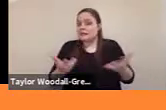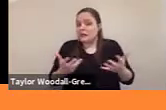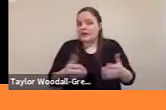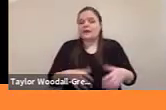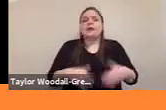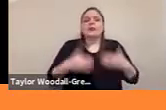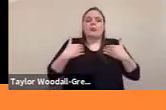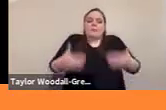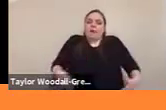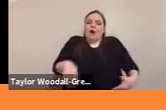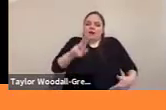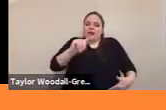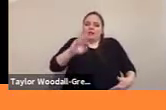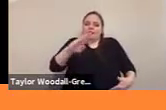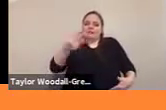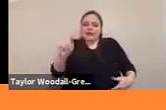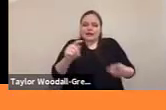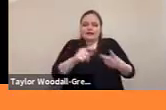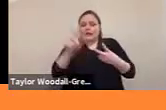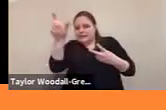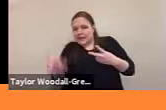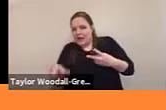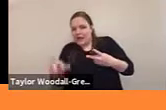text running headers and footers,